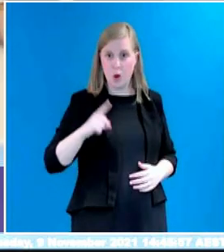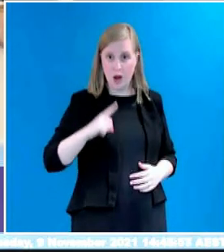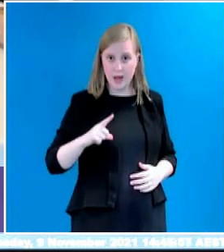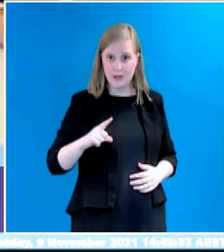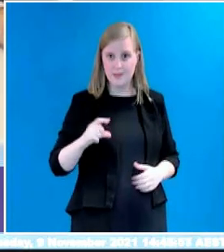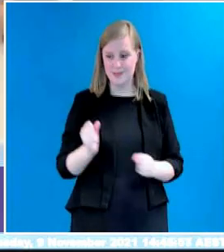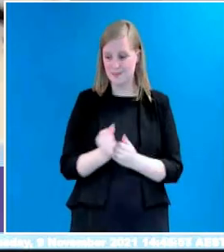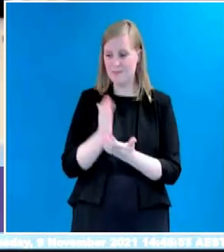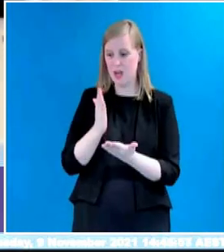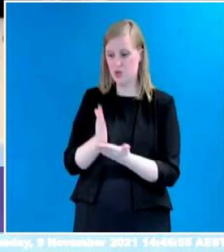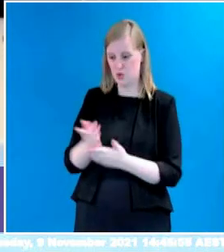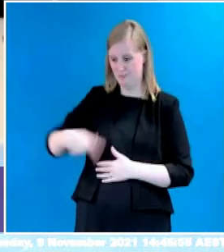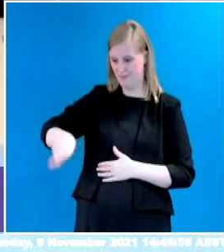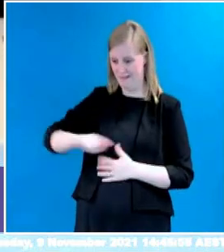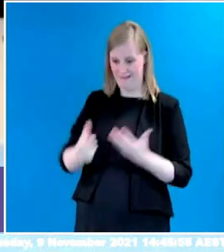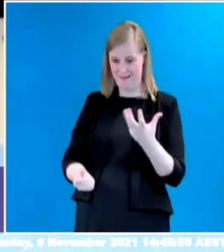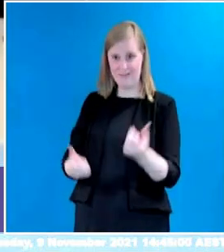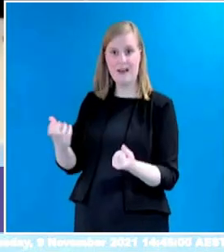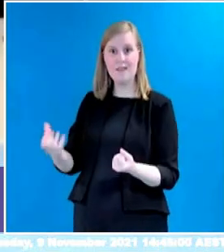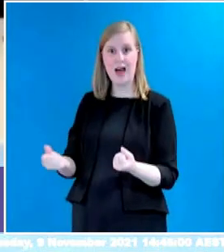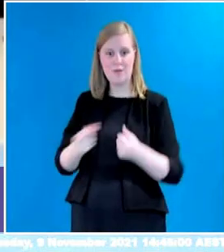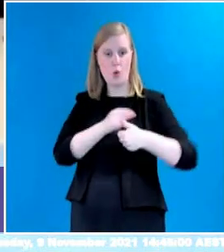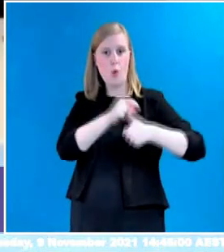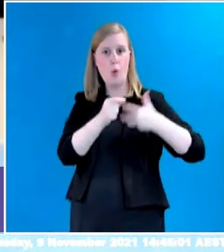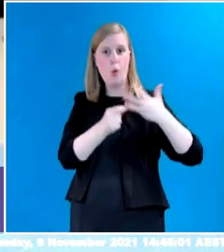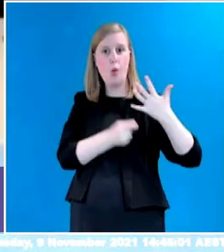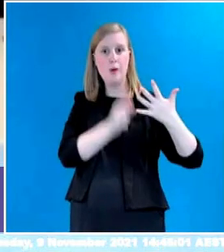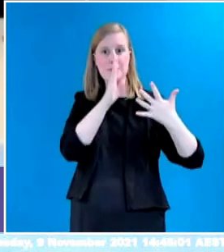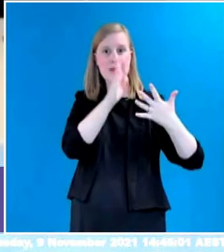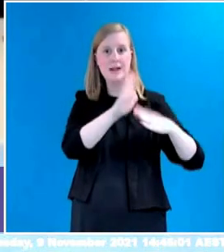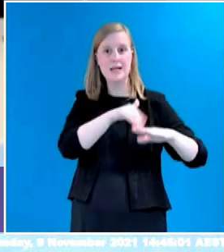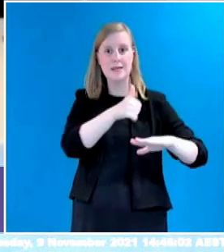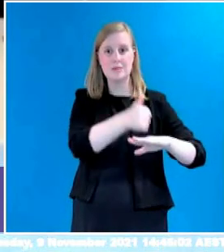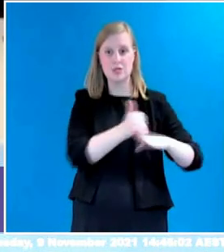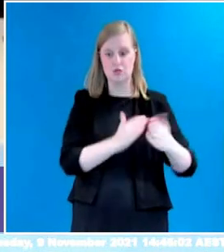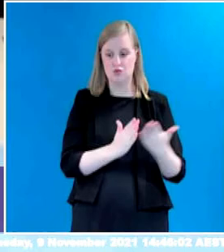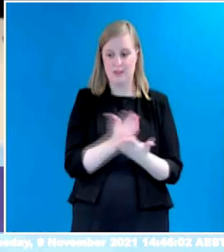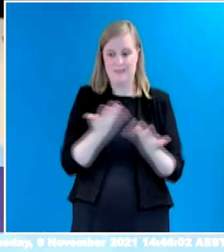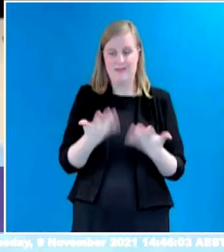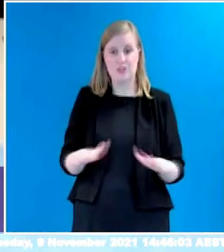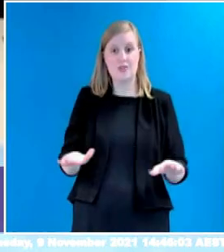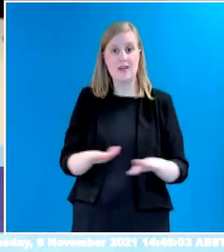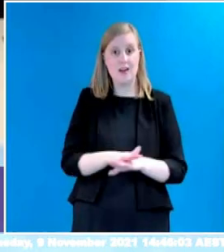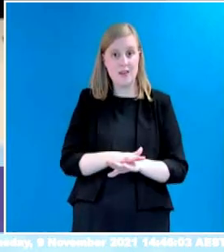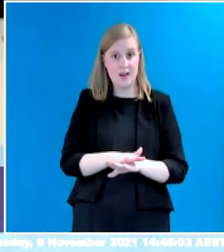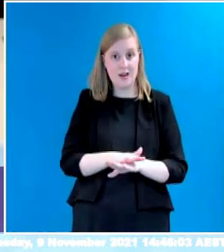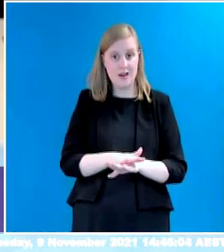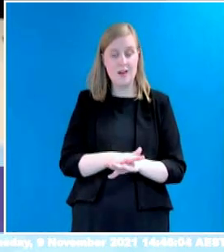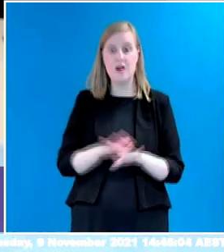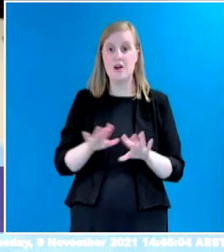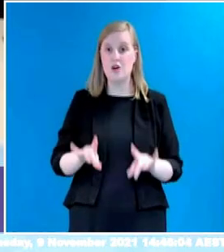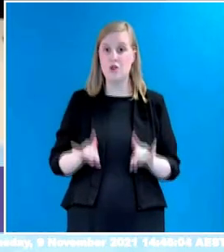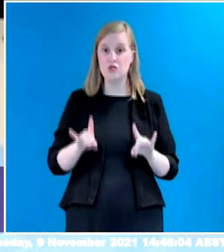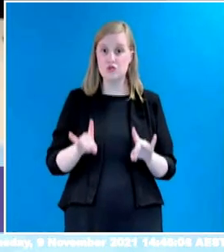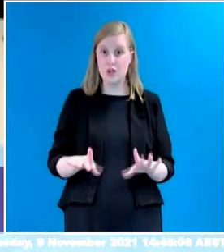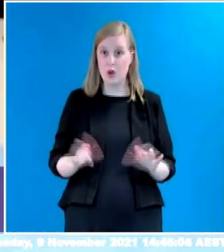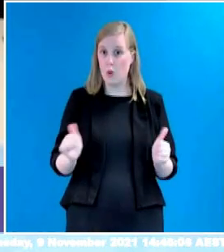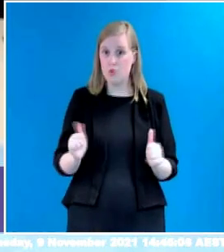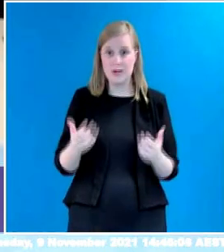obligations, and I know you would be very familiar with those. The Disability Discrimination Act is probably one of the biggest ones.